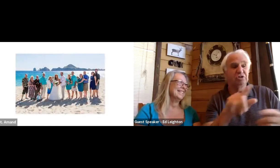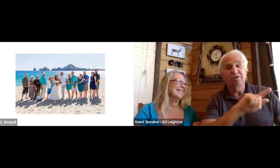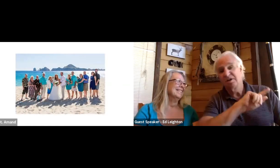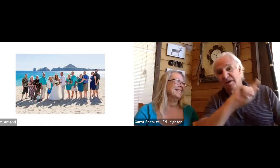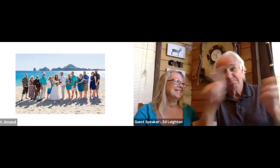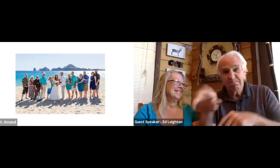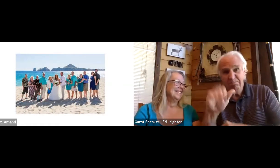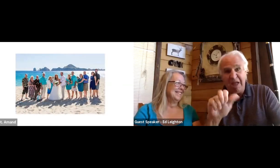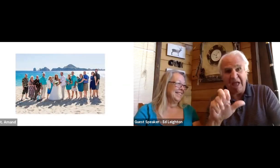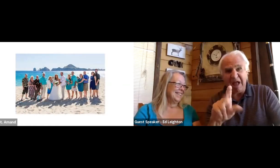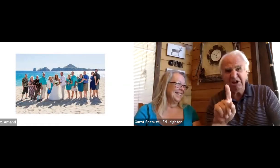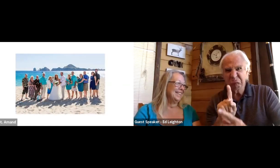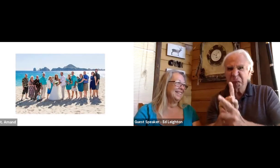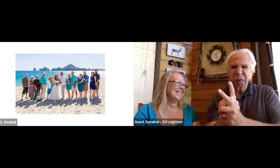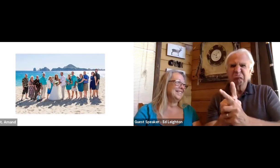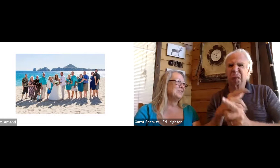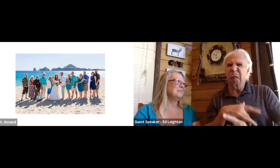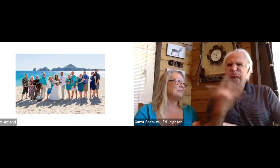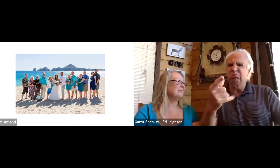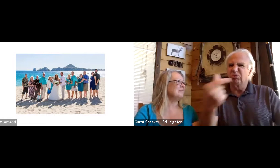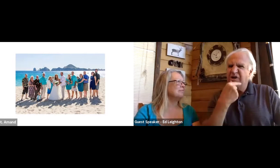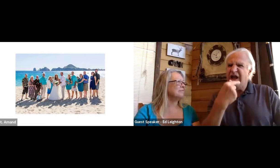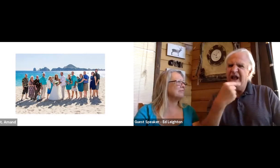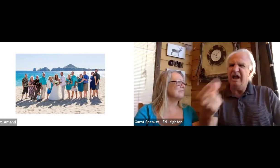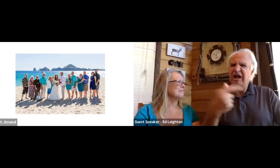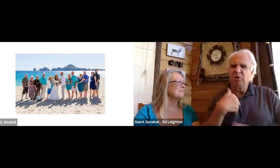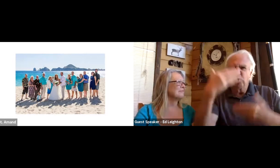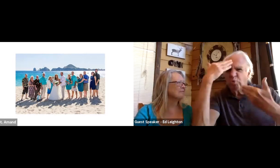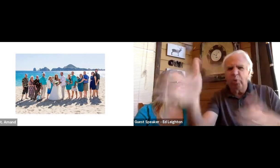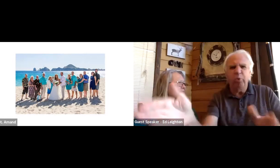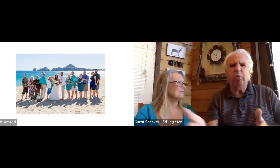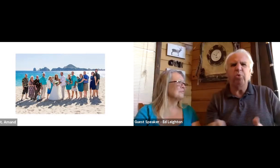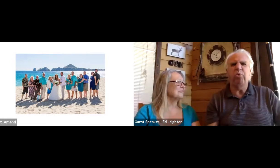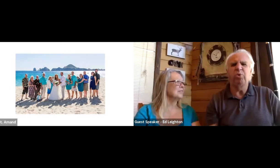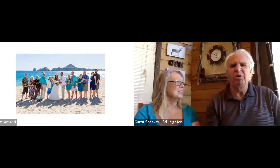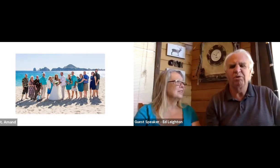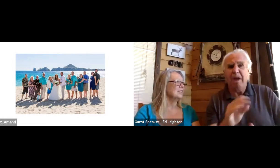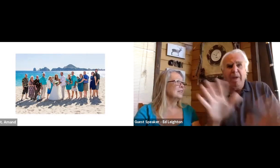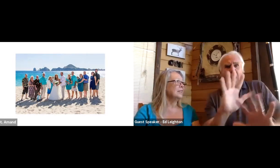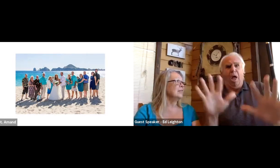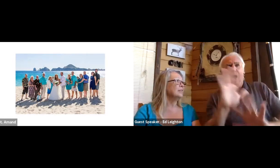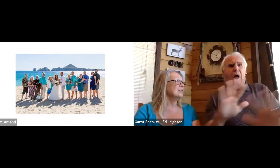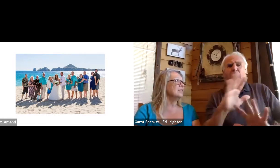And after that vacation, when she came back, she came up to me and she said, "Oh, I didn't know